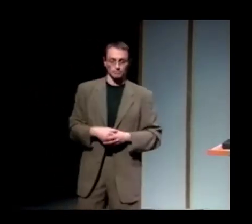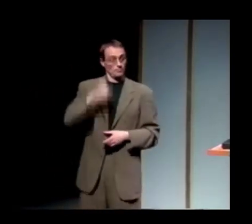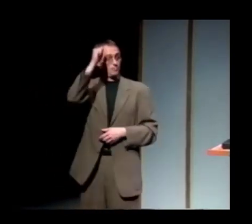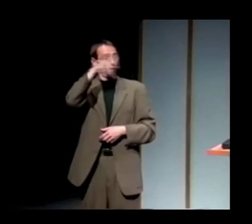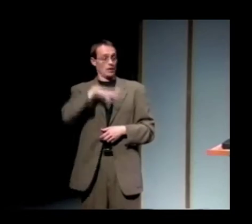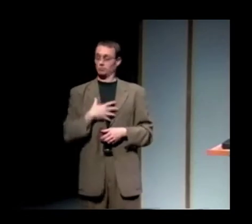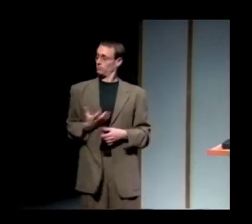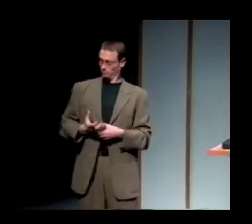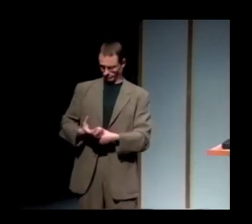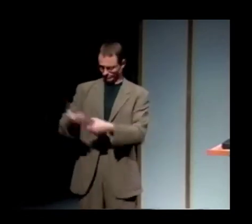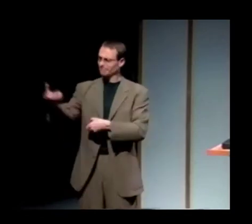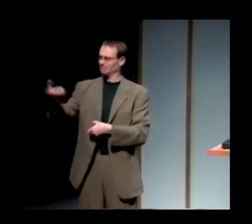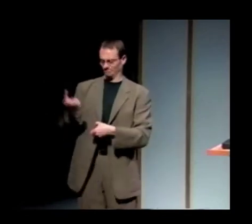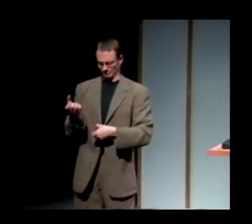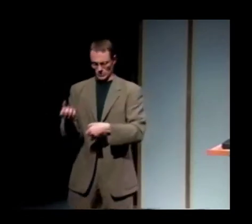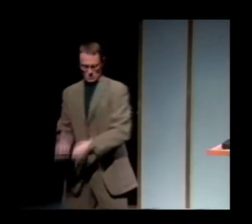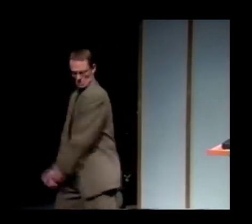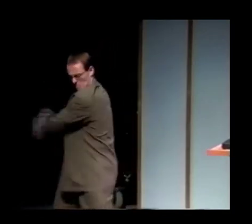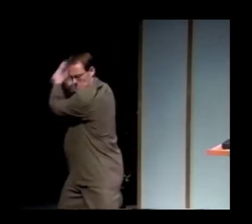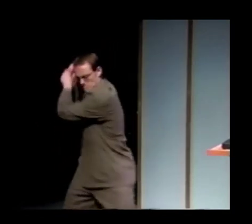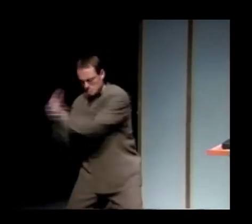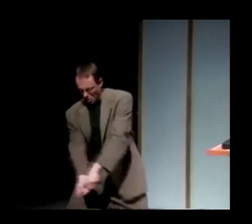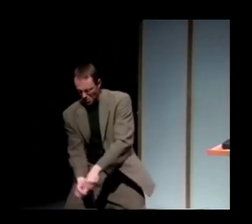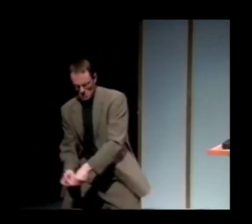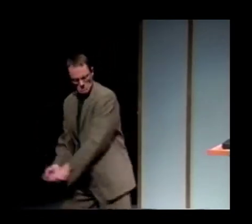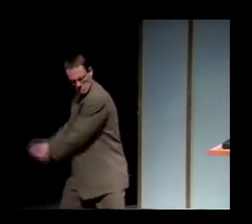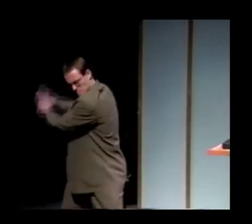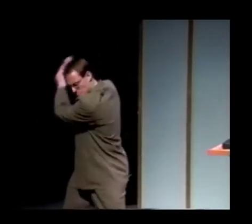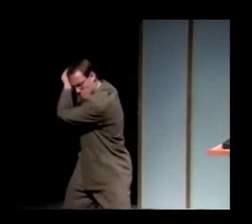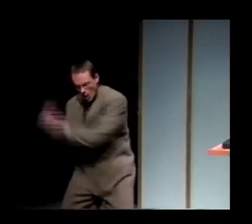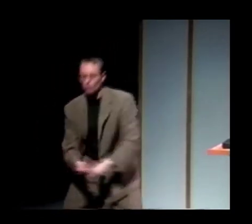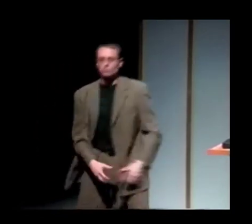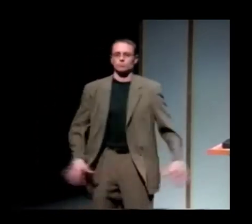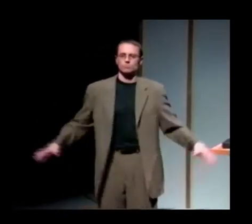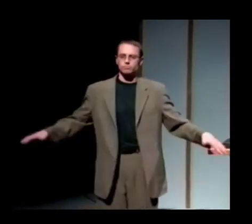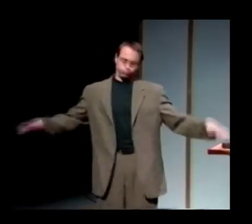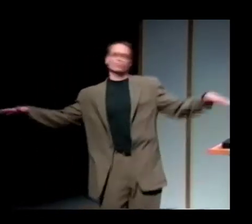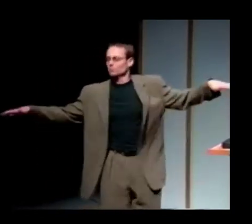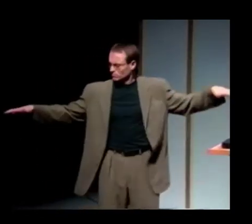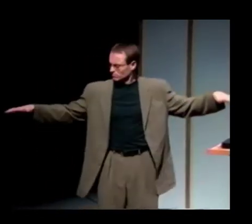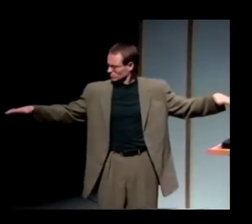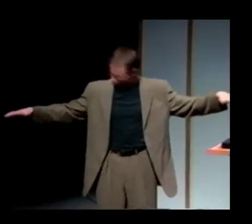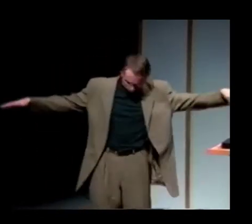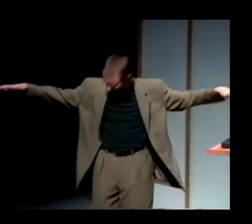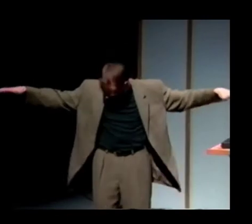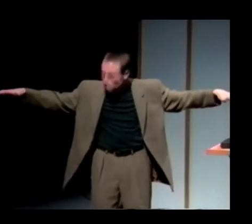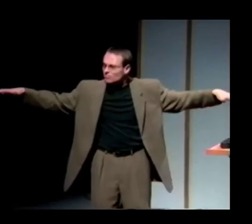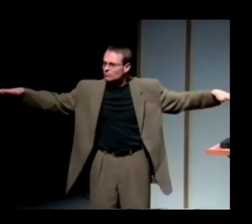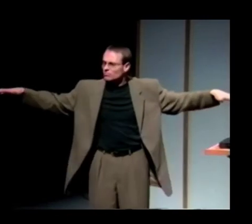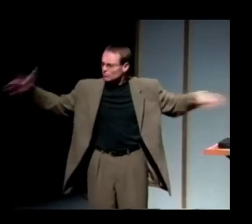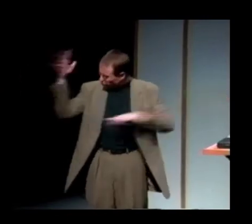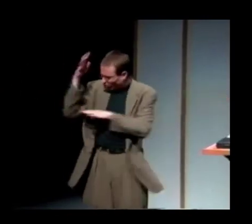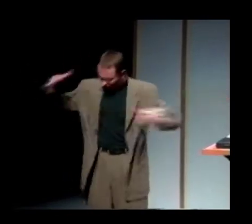LET ME TELL YOU IT LOOKS A LITTLE BIT LIKE THIS. A MAN WITH AN AX, AND THEN YOU BECOME THE TREE AND YOU NOTICE